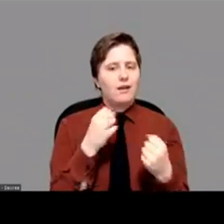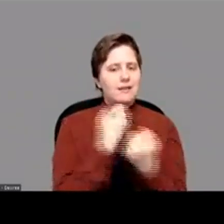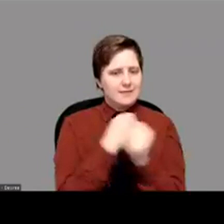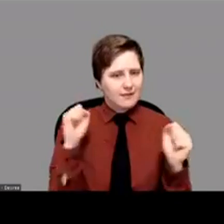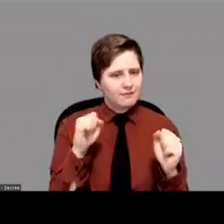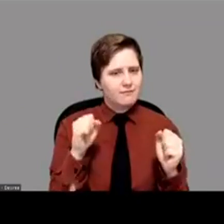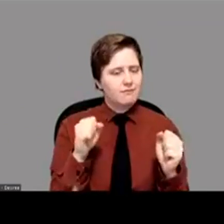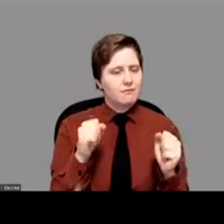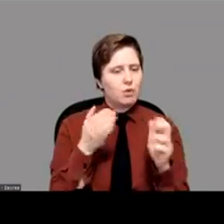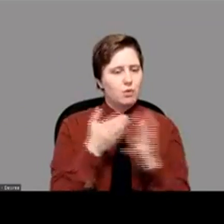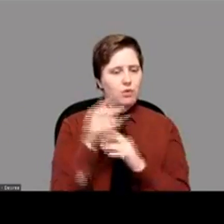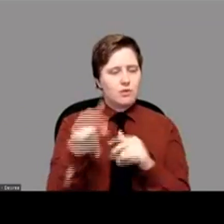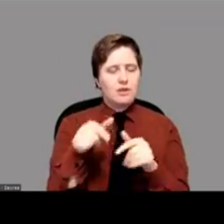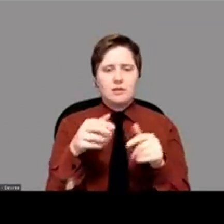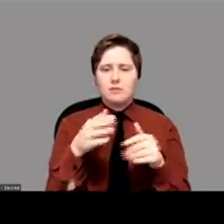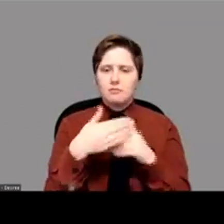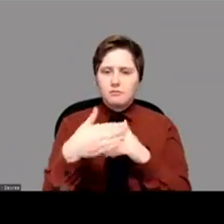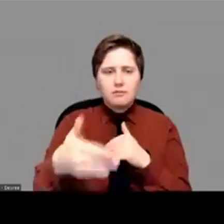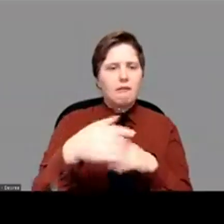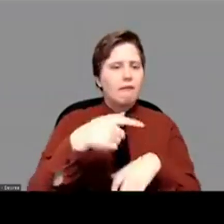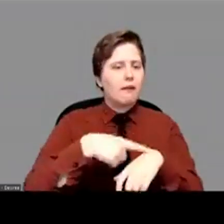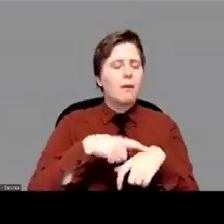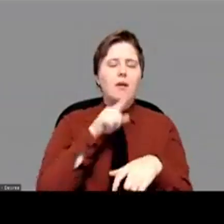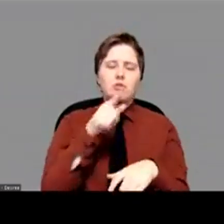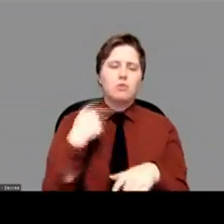and I'm sure we'll be talking soon. Thank you very much.